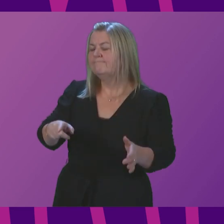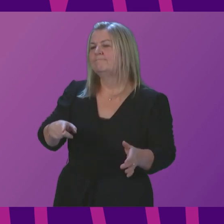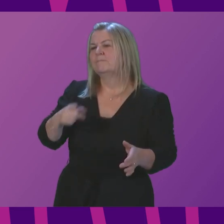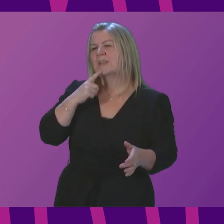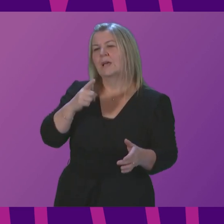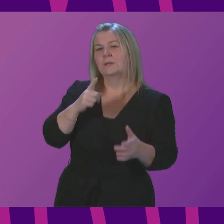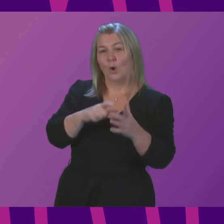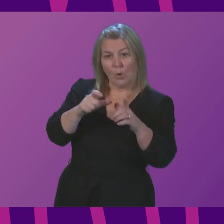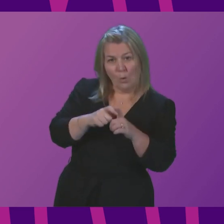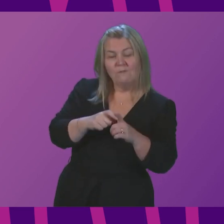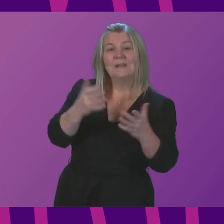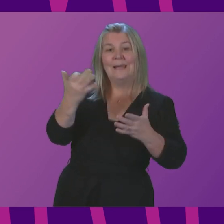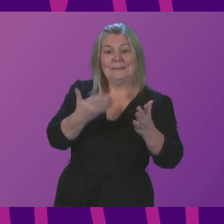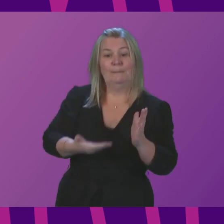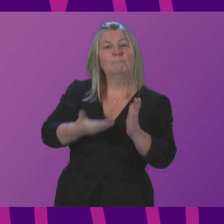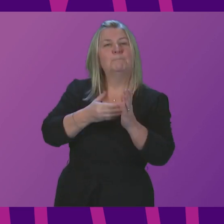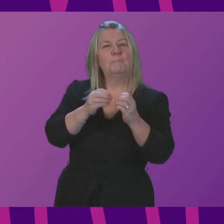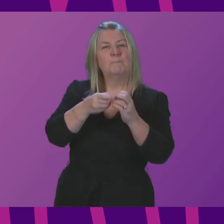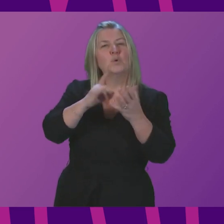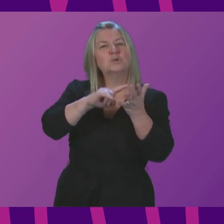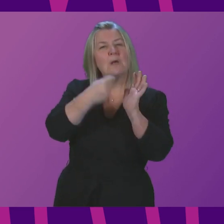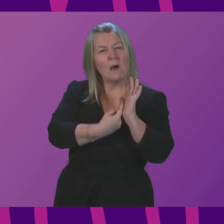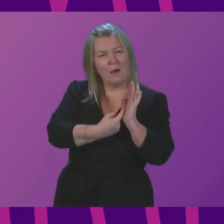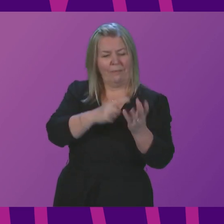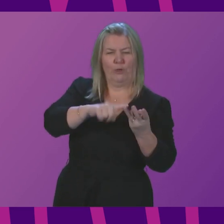and flu vaccination roll-out. One constituent who wrote to me said: